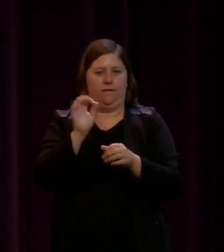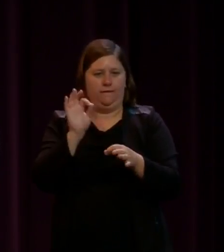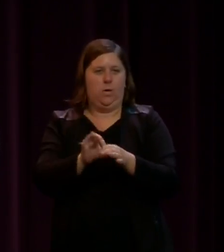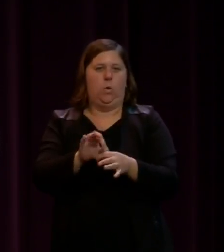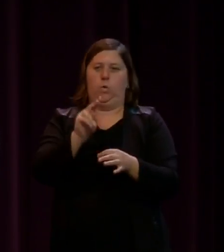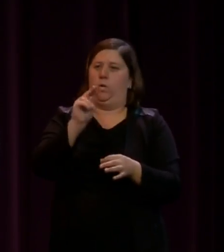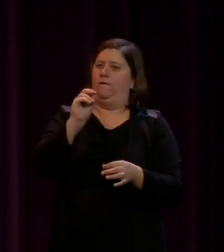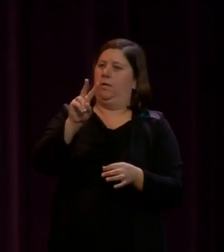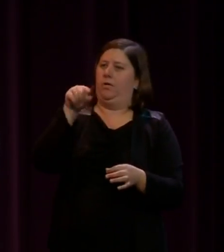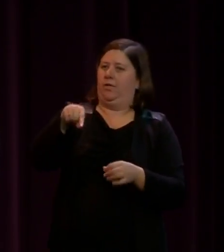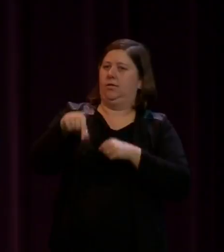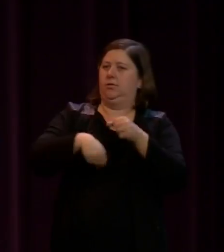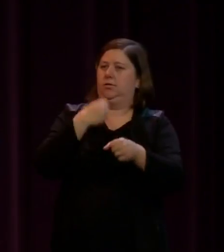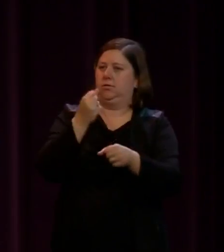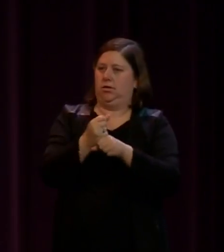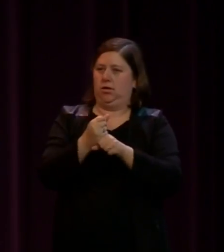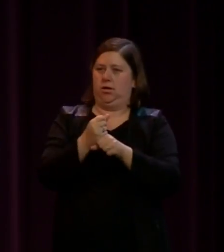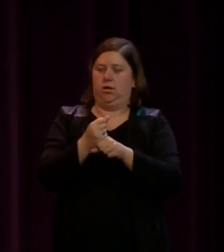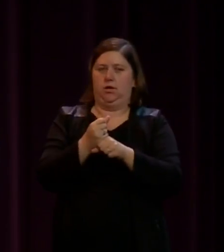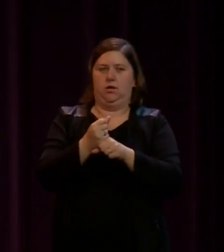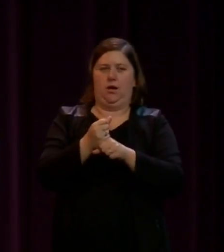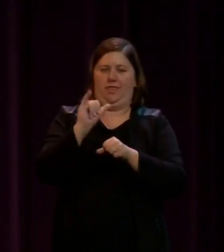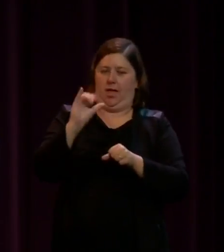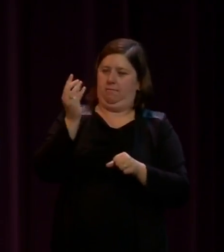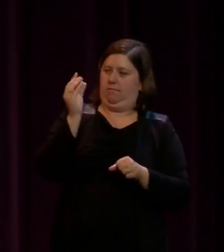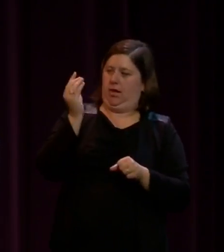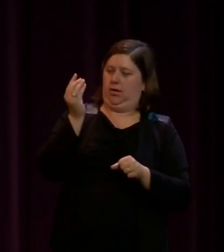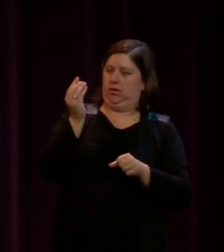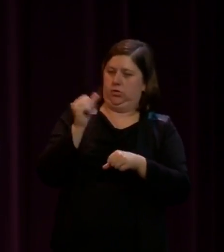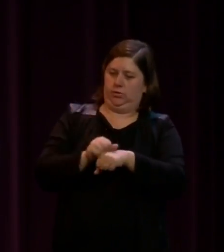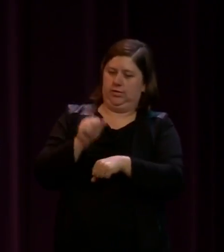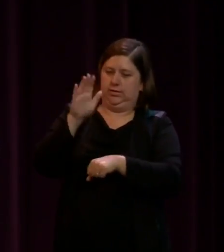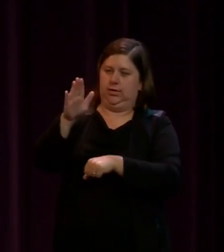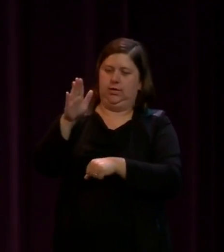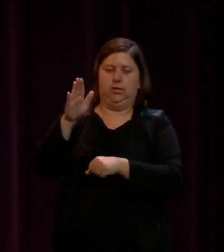COLUMBIA AND THAT PACKAGE WILL BE SENT ON TO THE CONGRESS OF